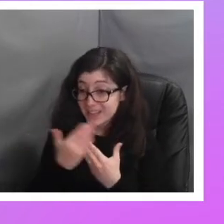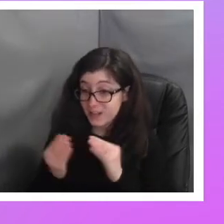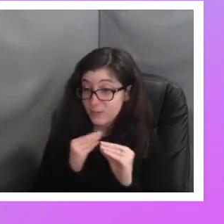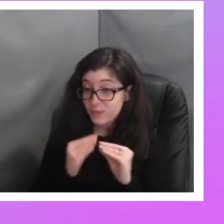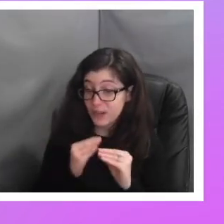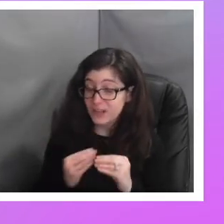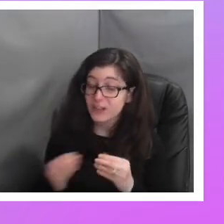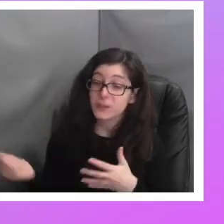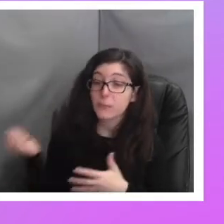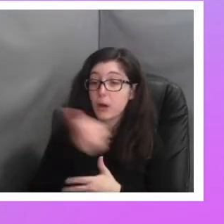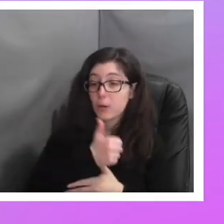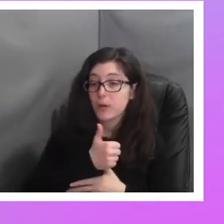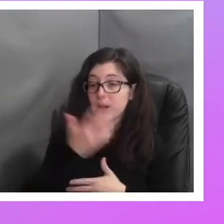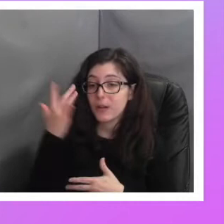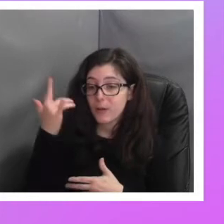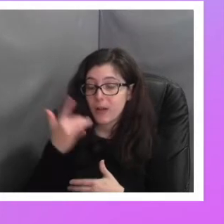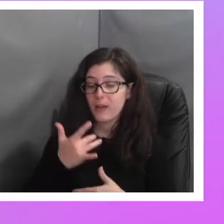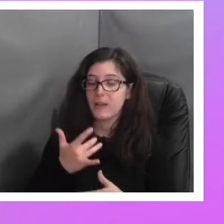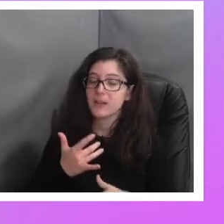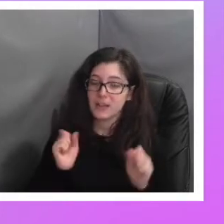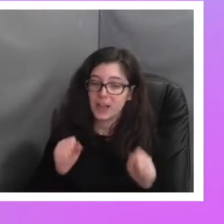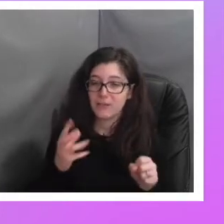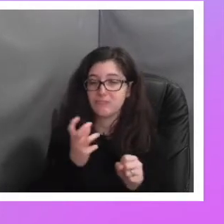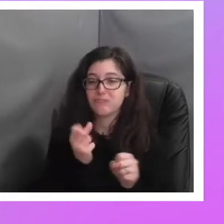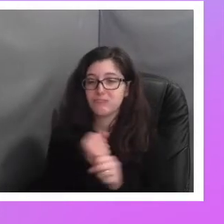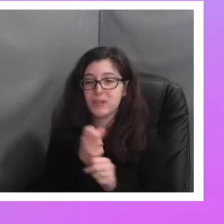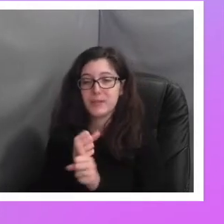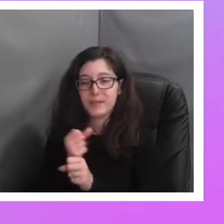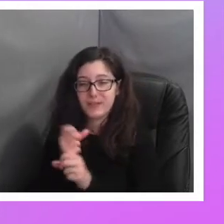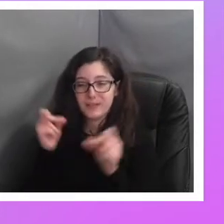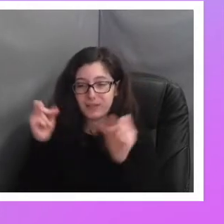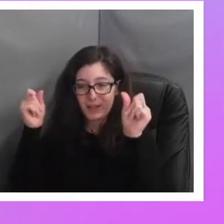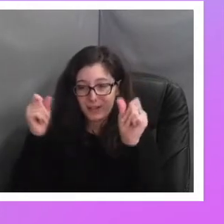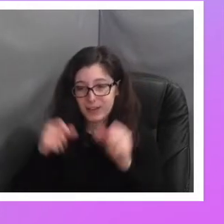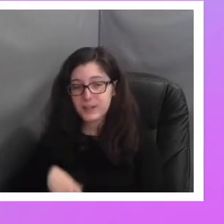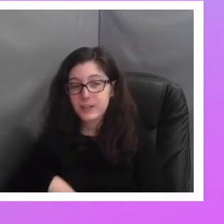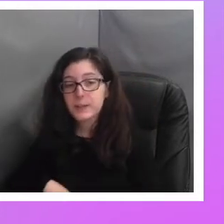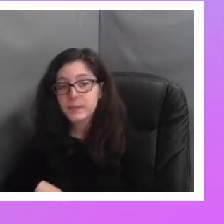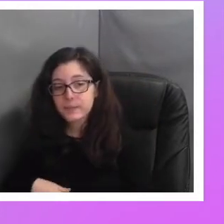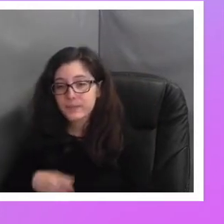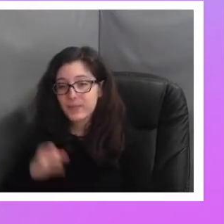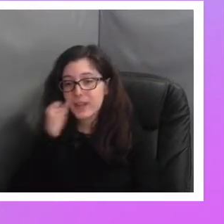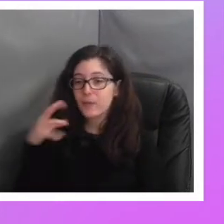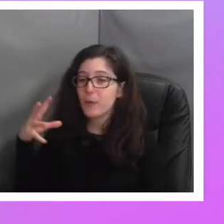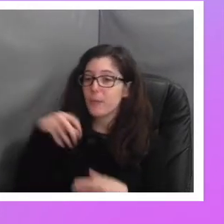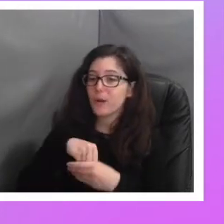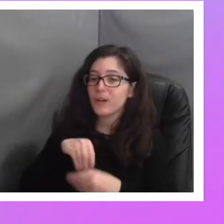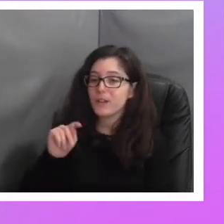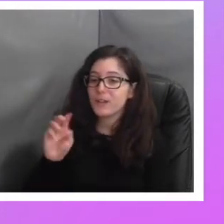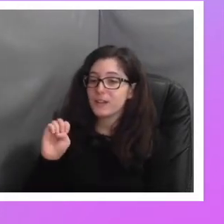of your website, fix that one, chances are it's part of a template and if you fix it it'll populate all the way through the website.